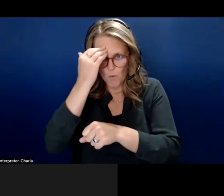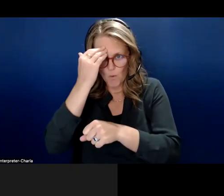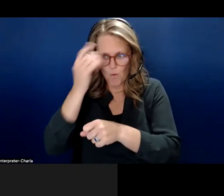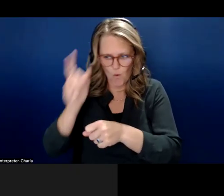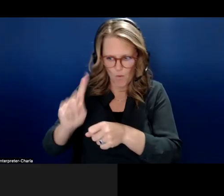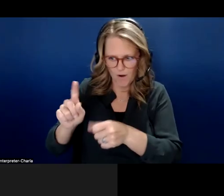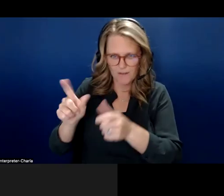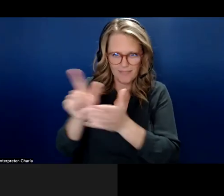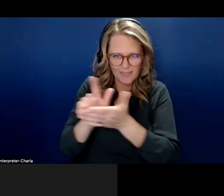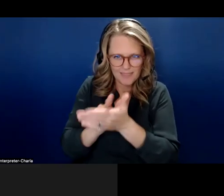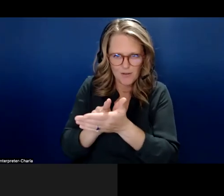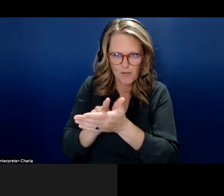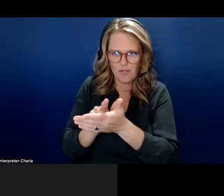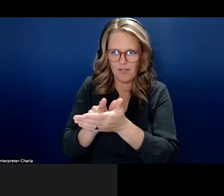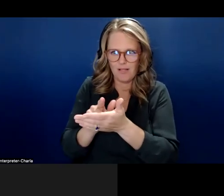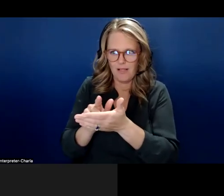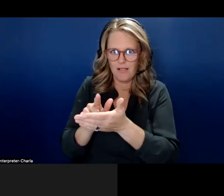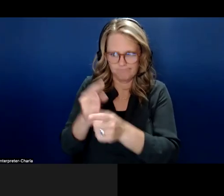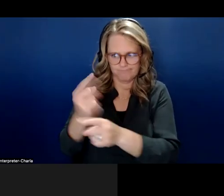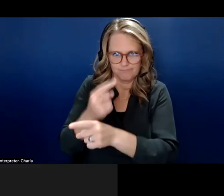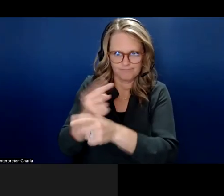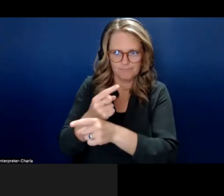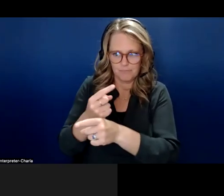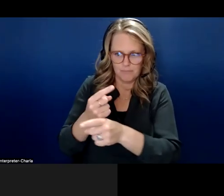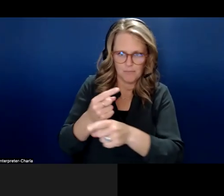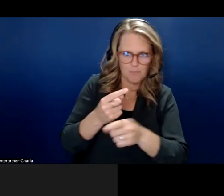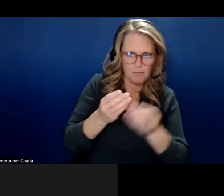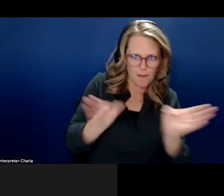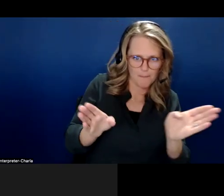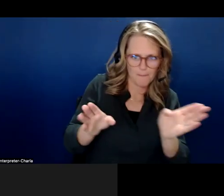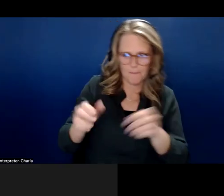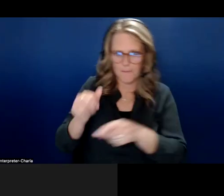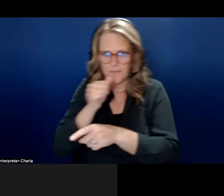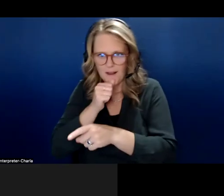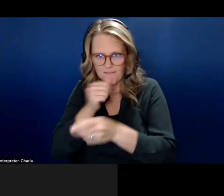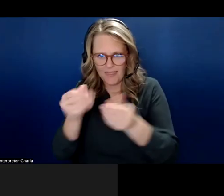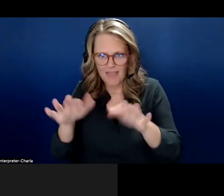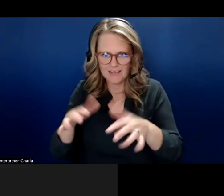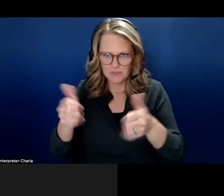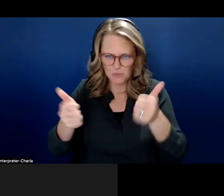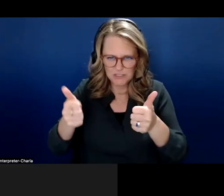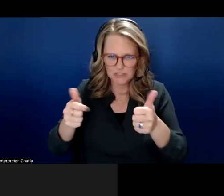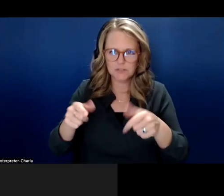of private versus public property is. And so the mailings that went out were specific